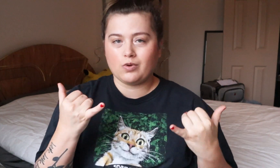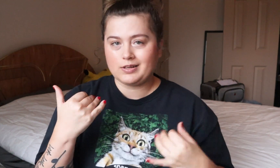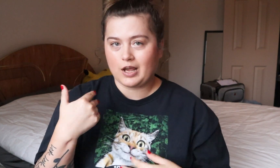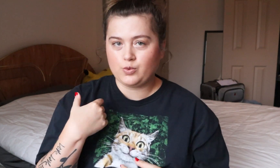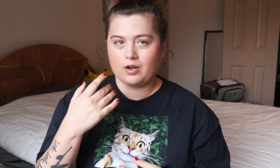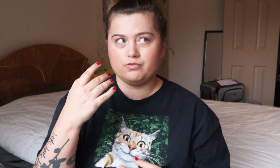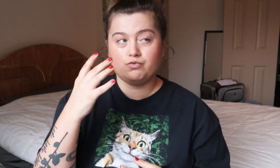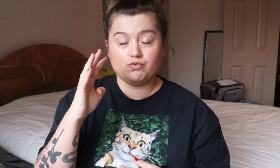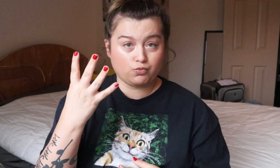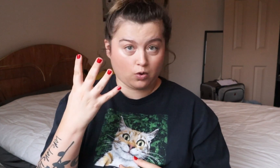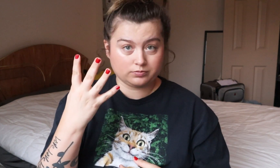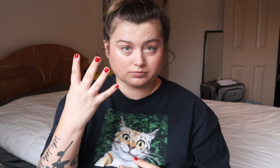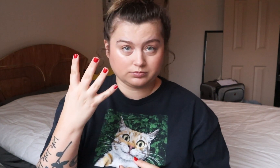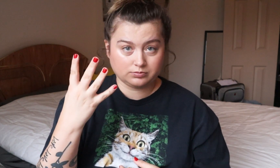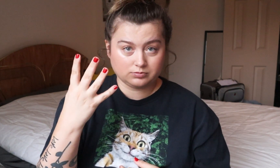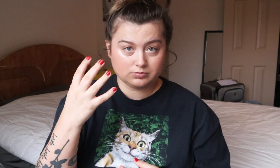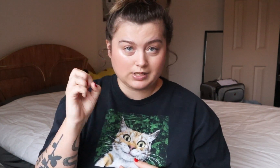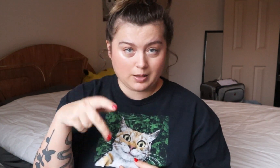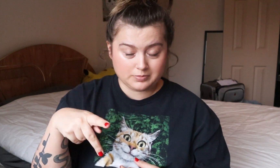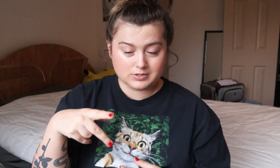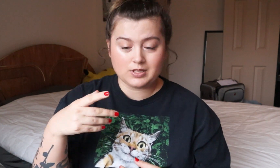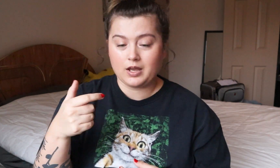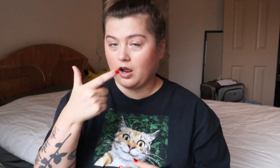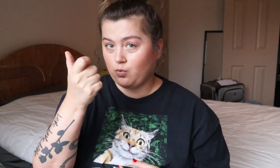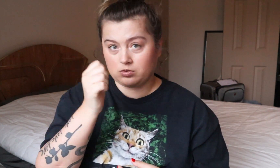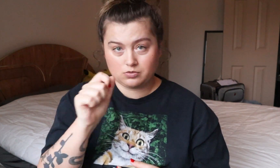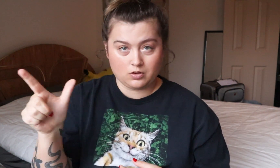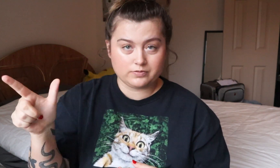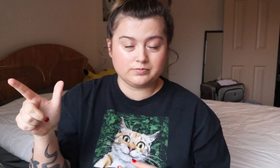Four episodes are out right now. I've watched all of those.